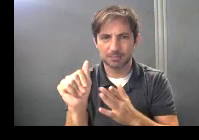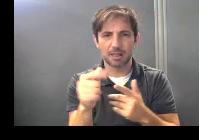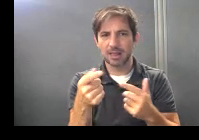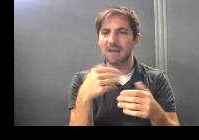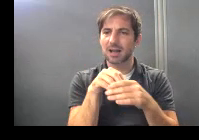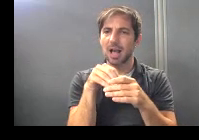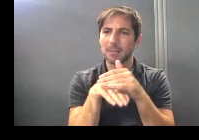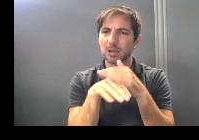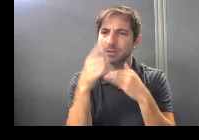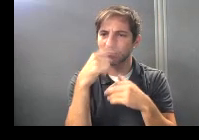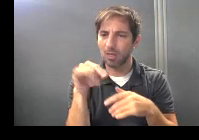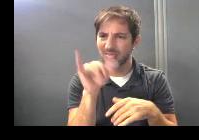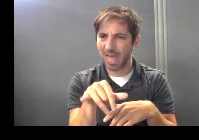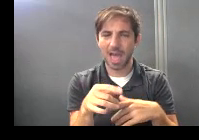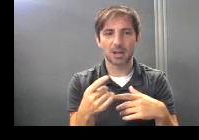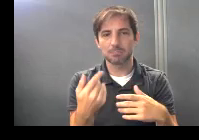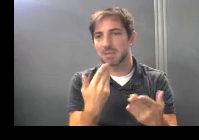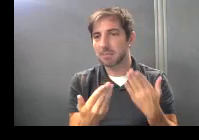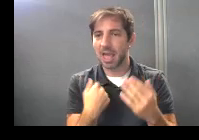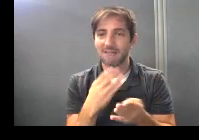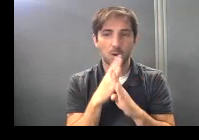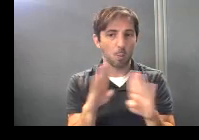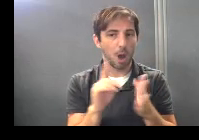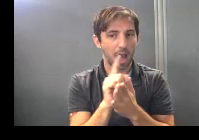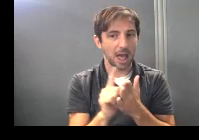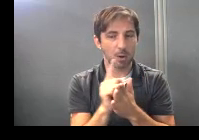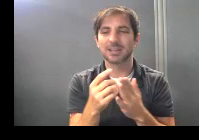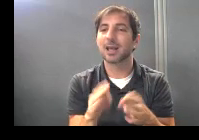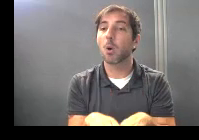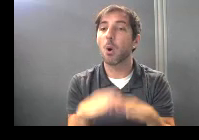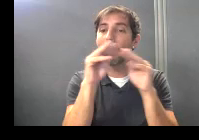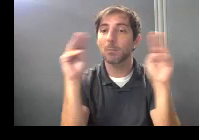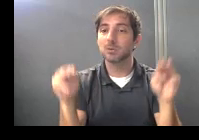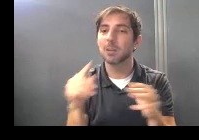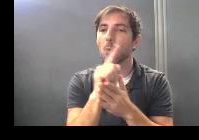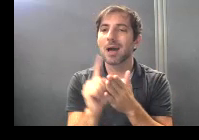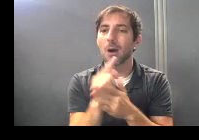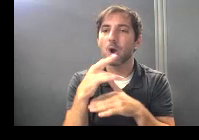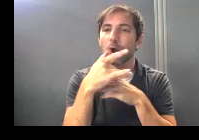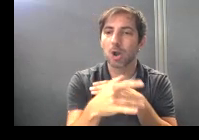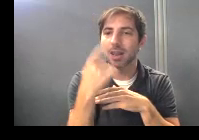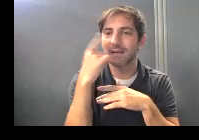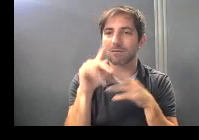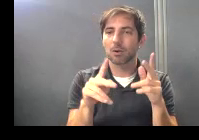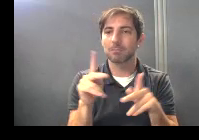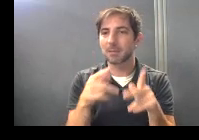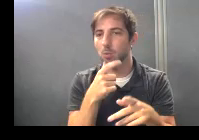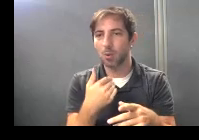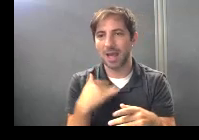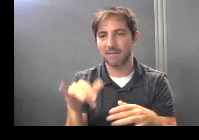YOU MIGHT HAVE QUIET HOURS, OPENING THE MUSEUM AN HOUR EARLY, SPACES PEOPLE CAN GO FOR QUIET